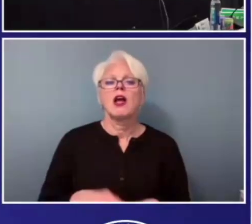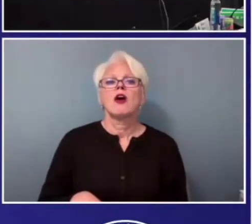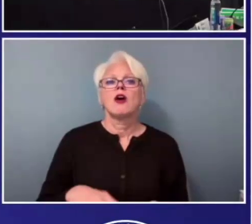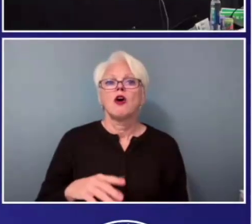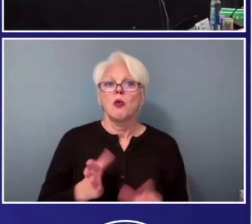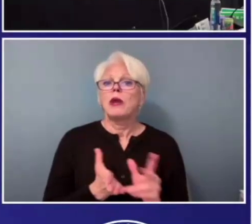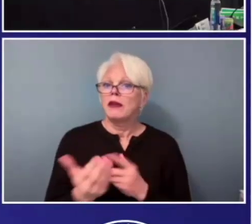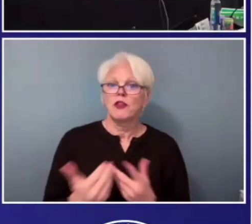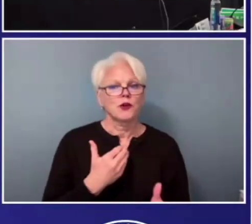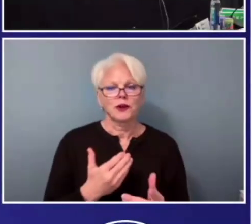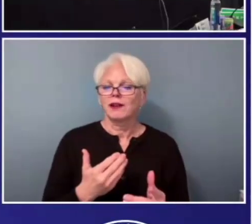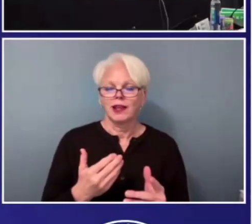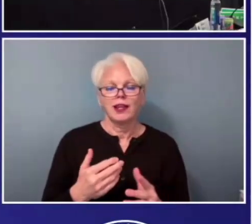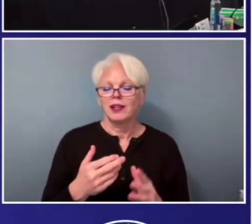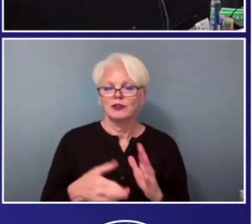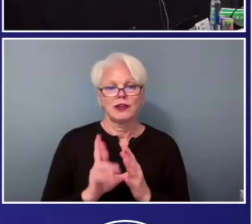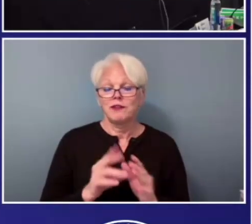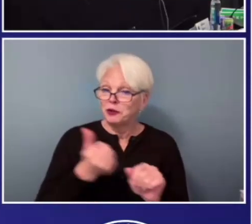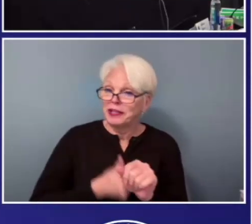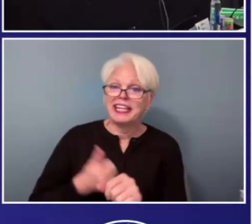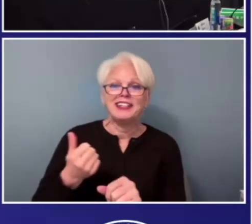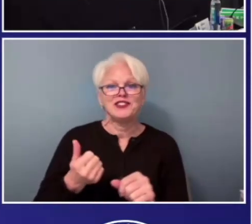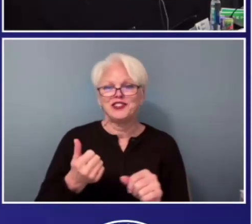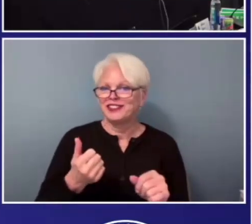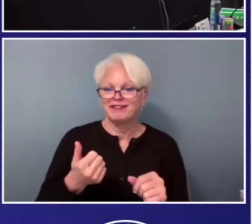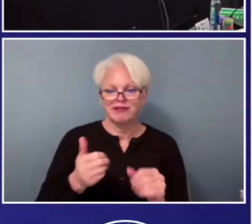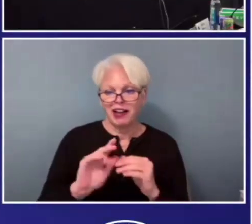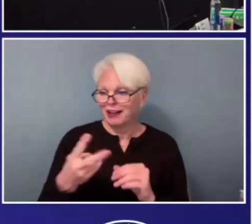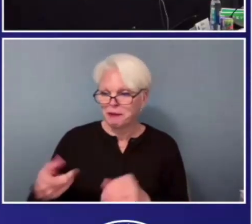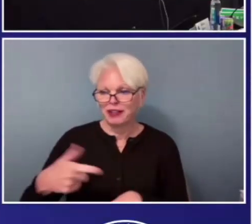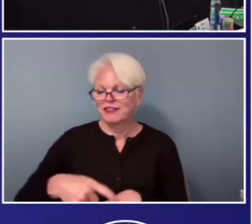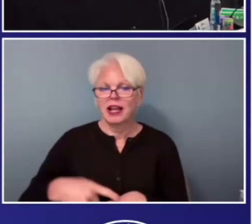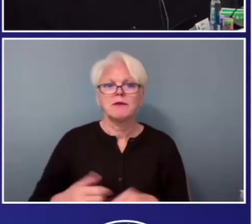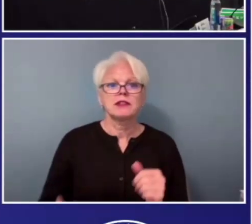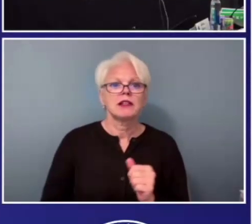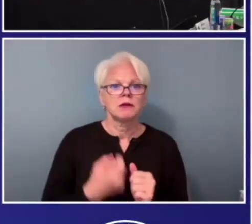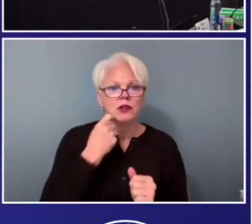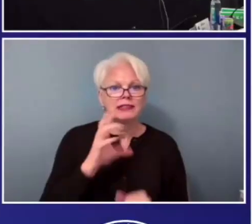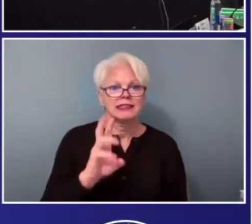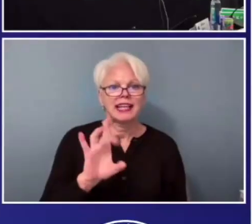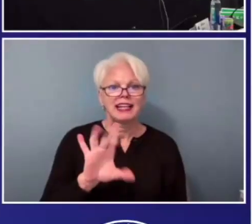one of them a couple of times. The newest was 685.303.